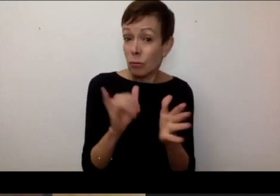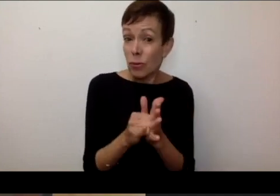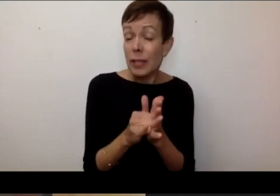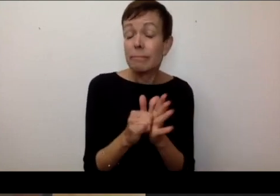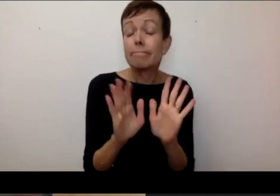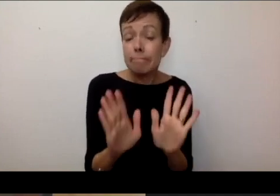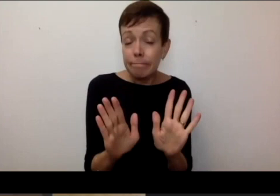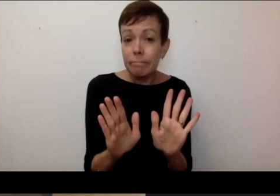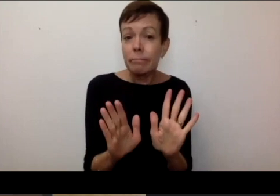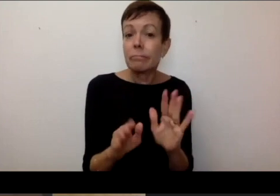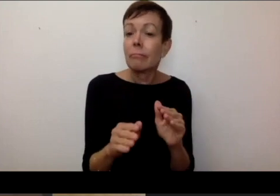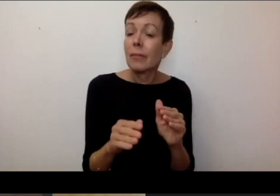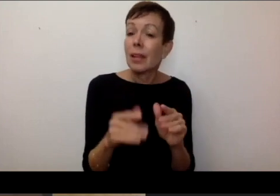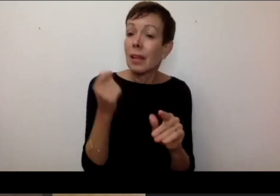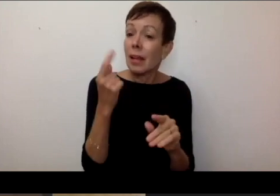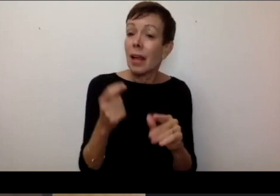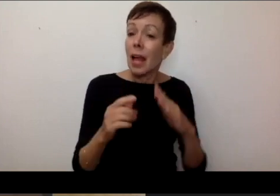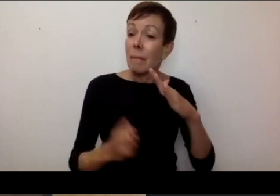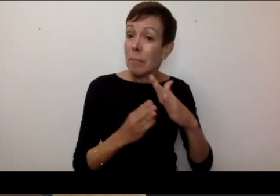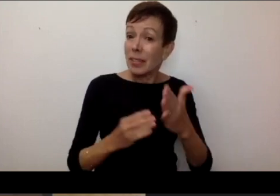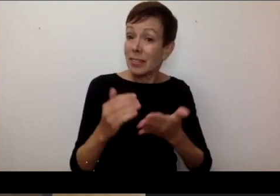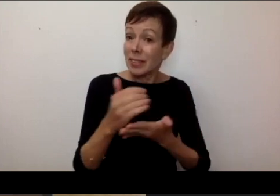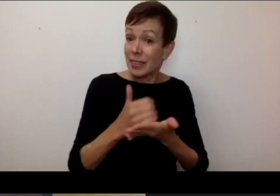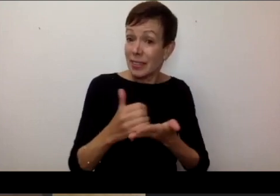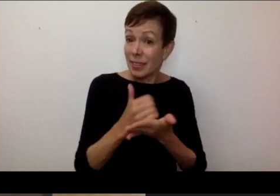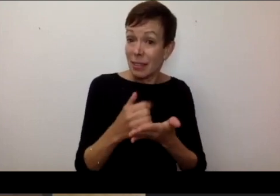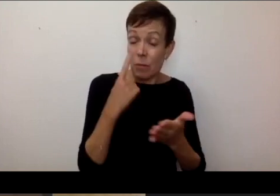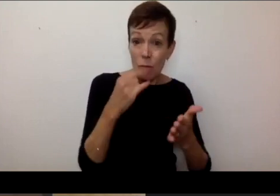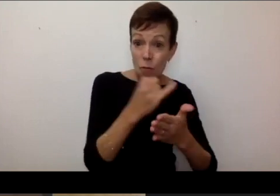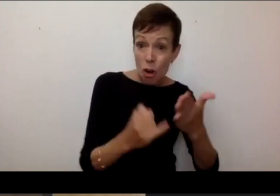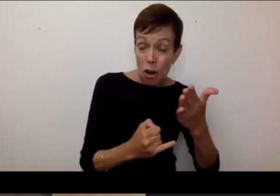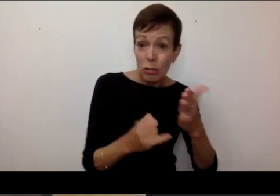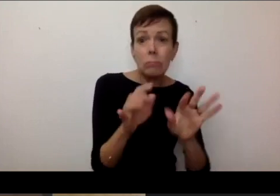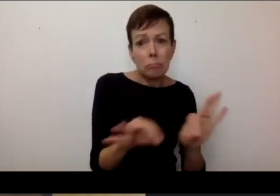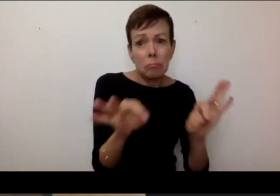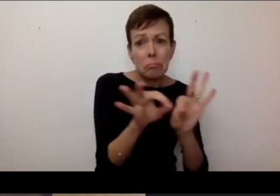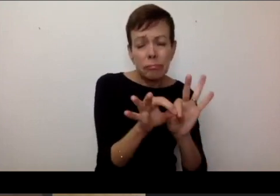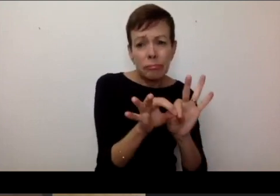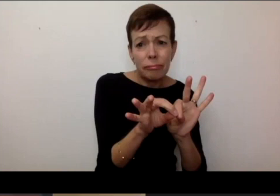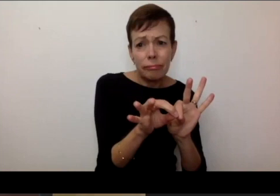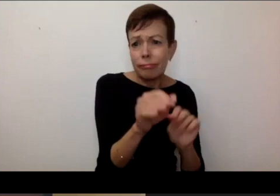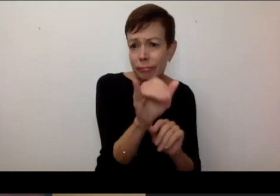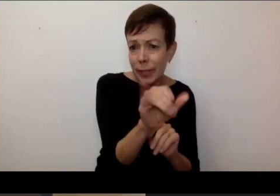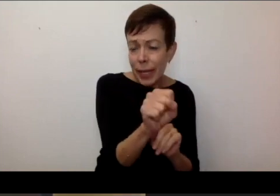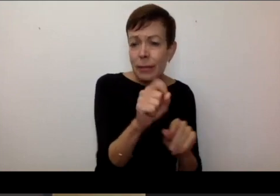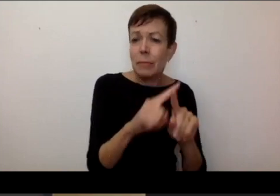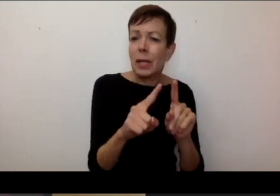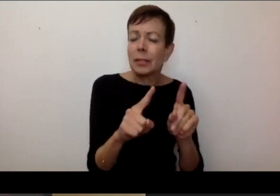the case for basic income from the arts is important not just on its own because but because it's part of a much larger collective action